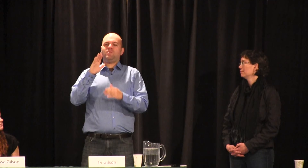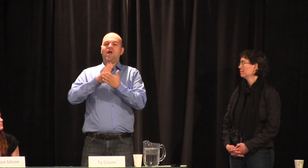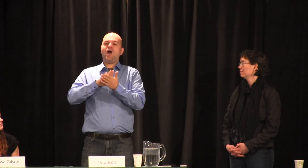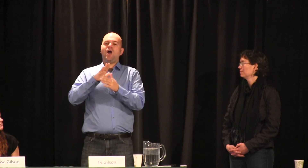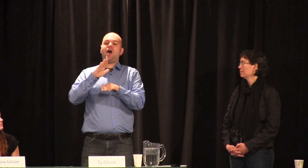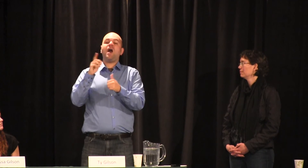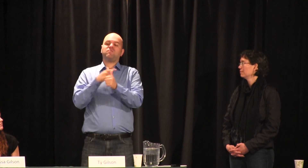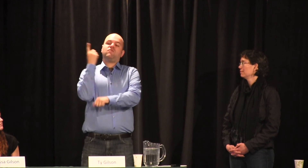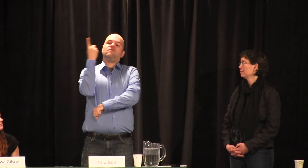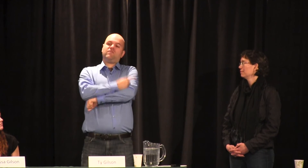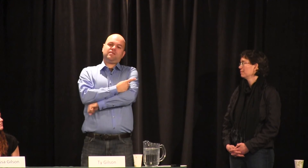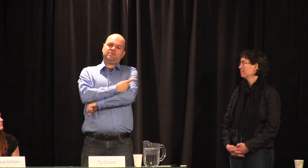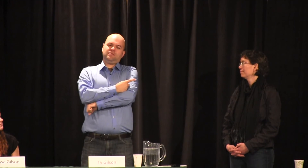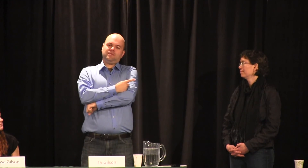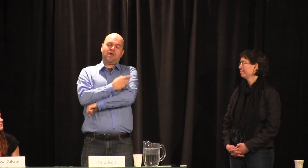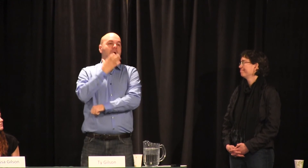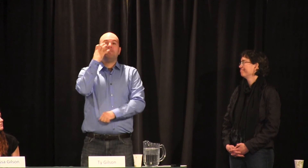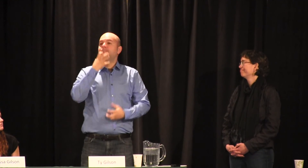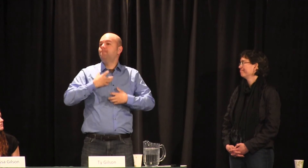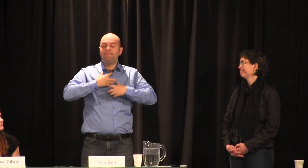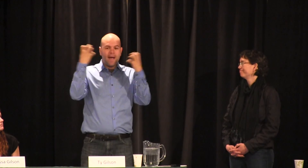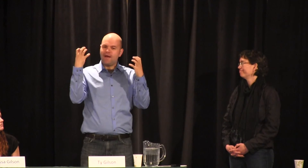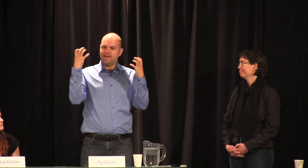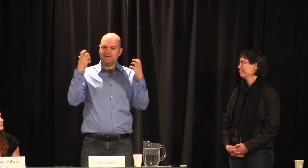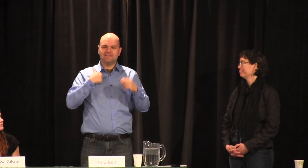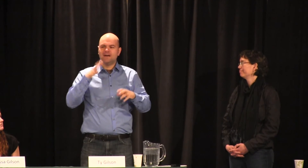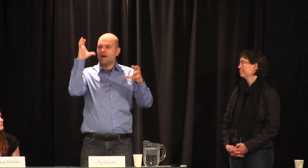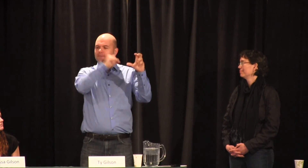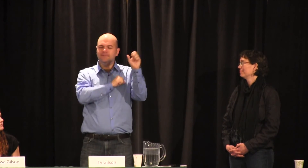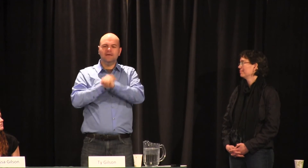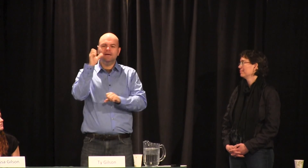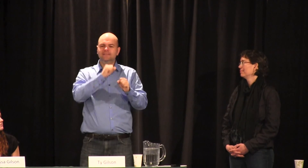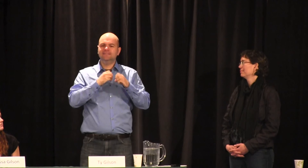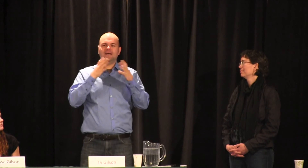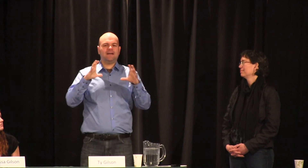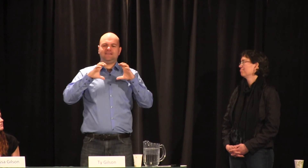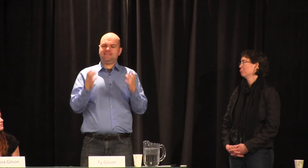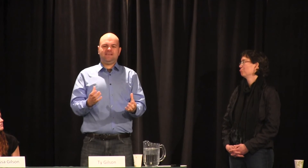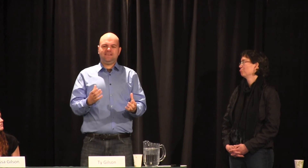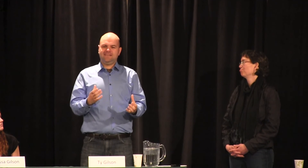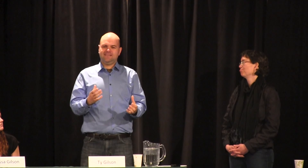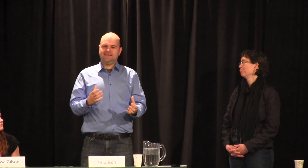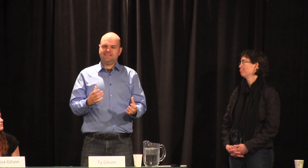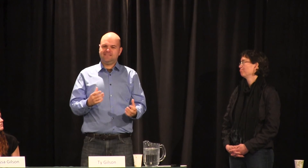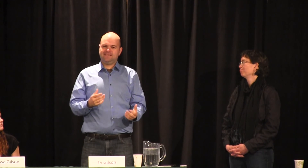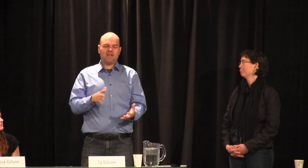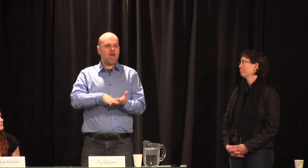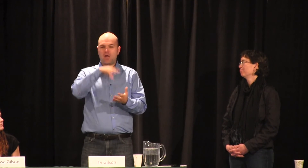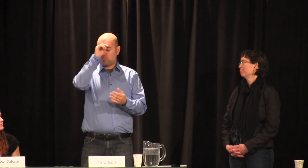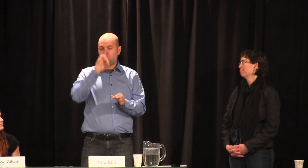until I found out on that first day when I got there, and I was so mad. I missed so much of those classes